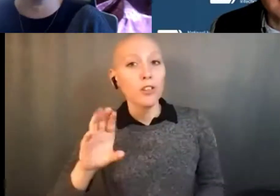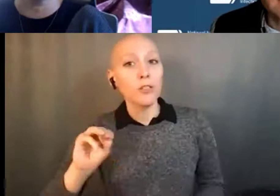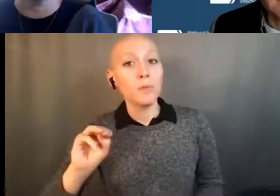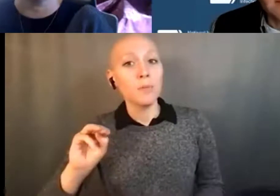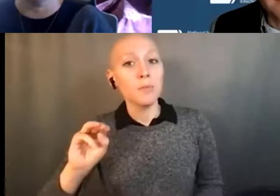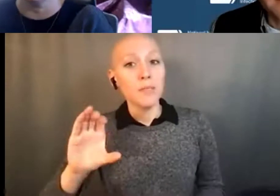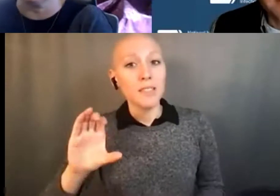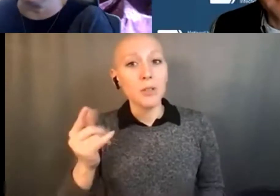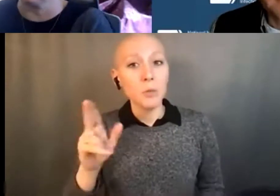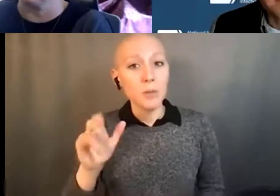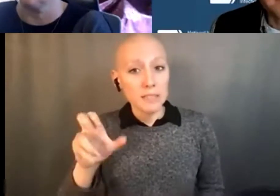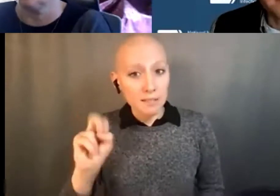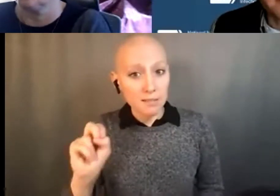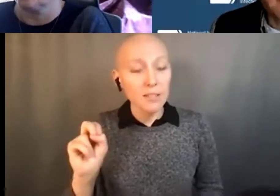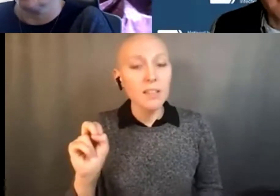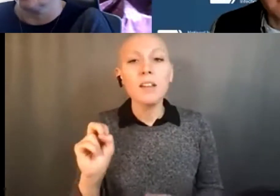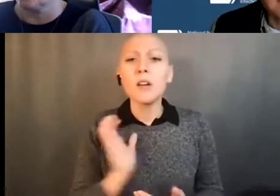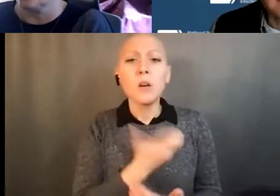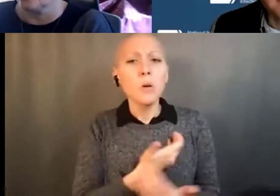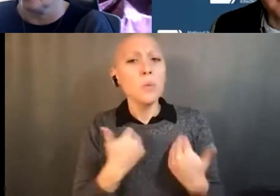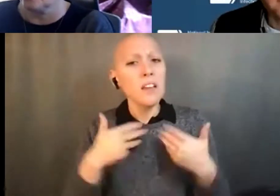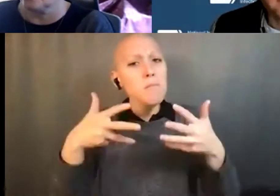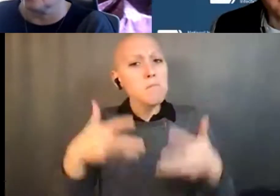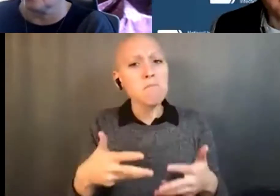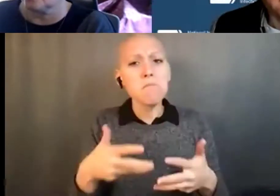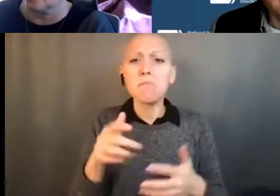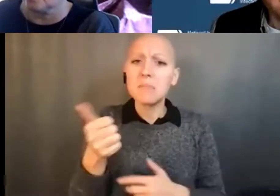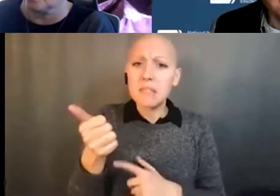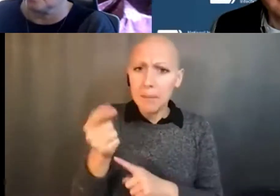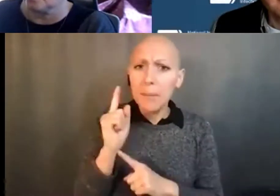so I'm going to grab some questions in the Q and A.